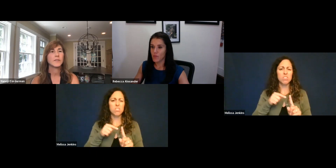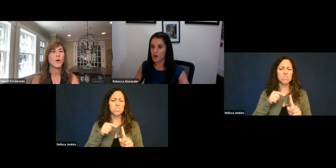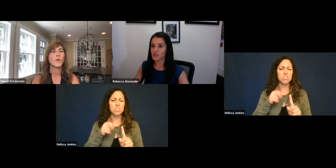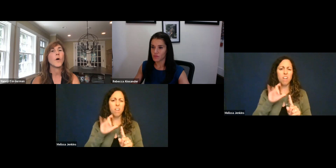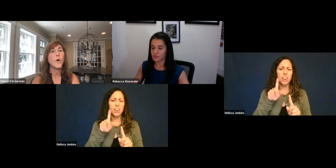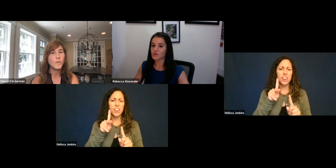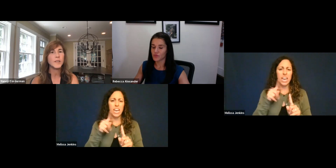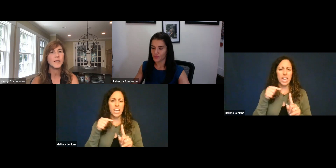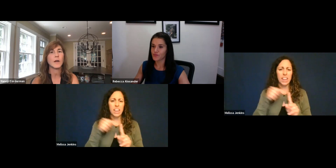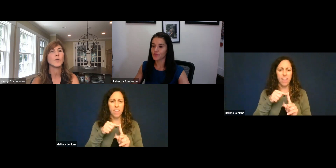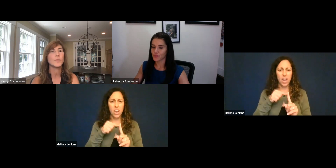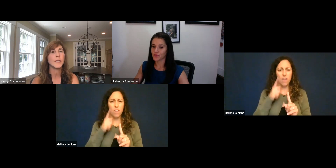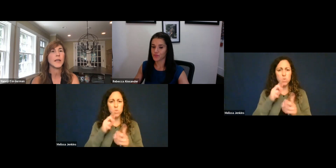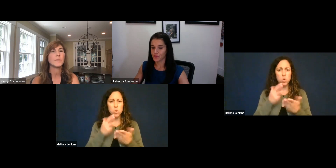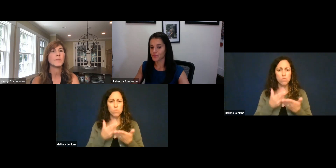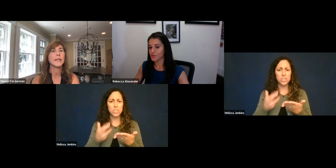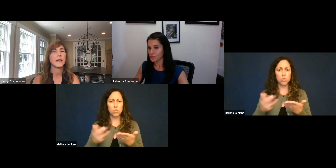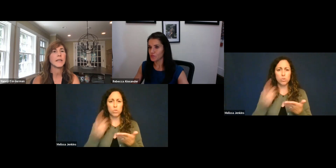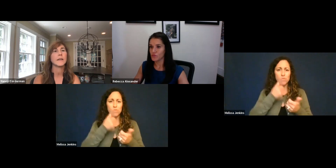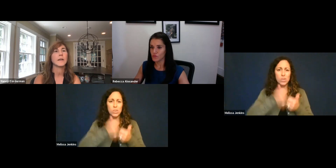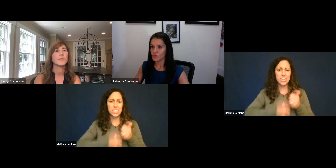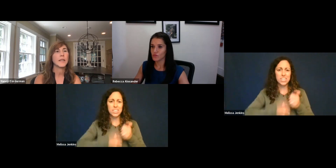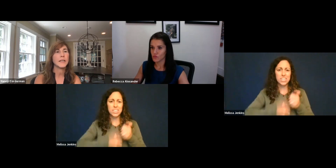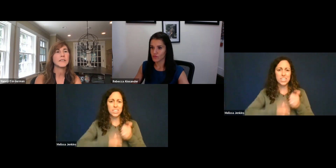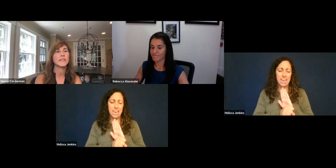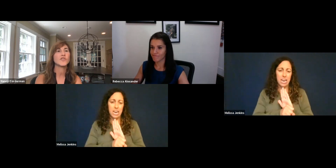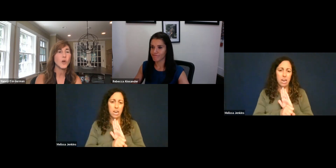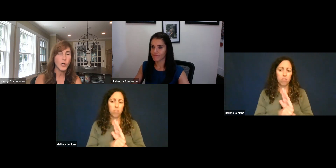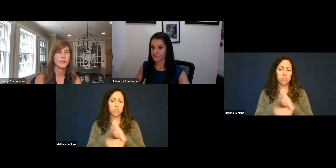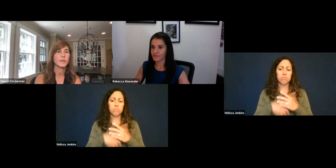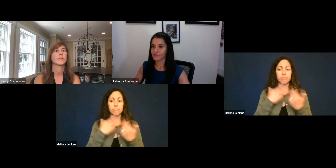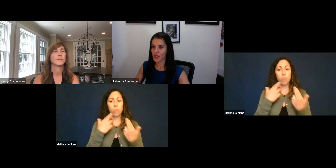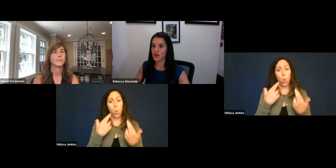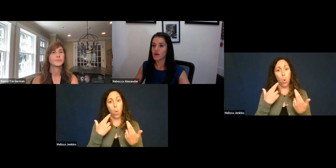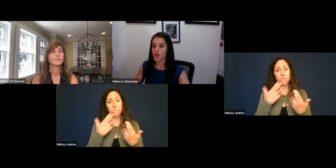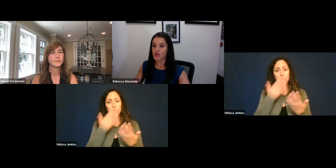So hopefully that will be a beginning place to start.